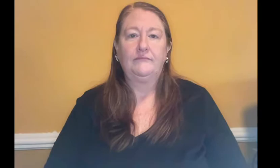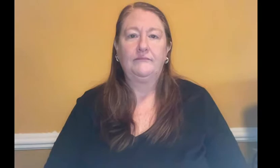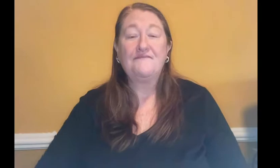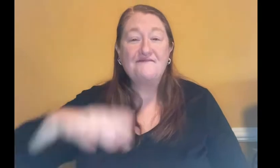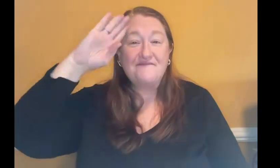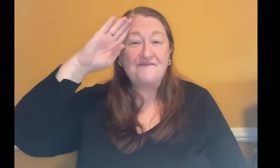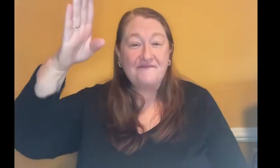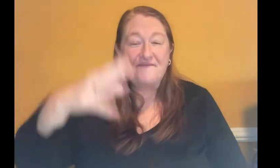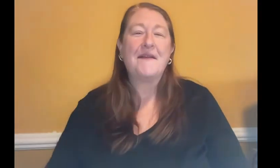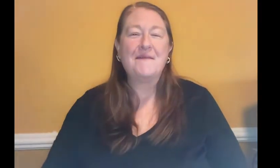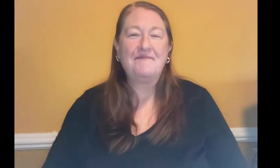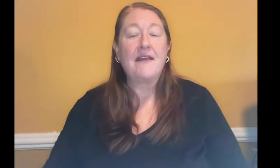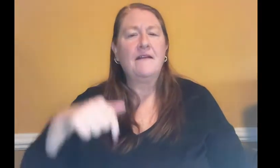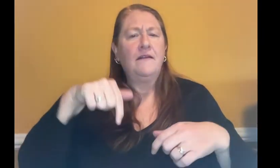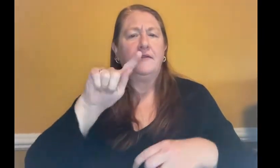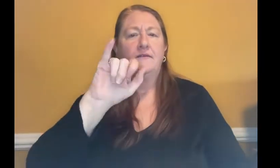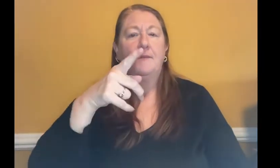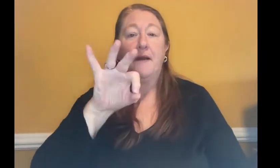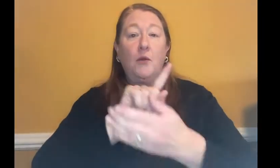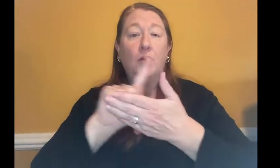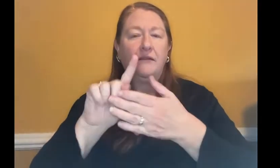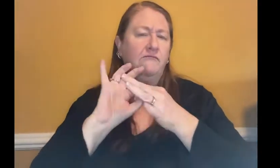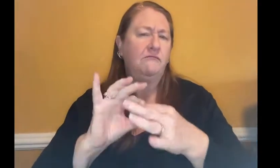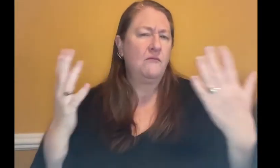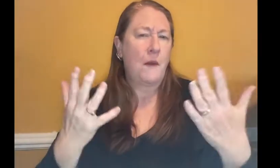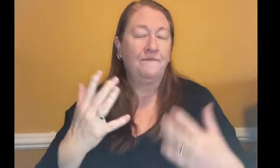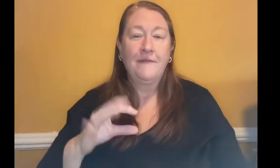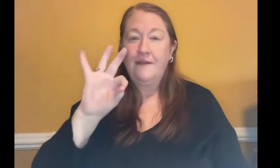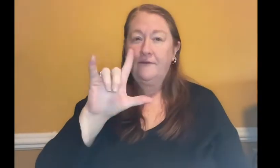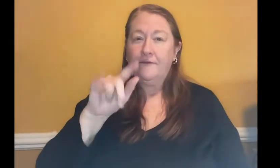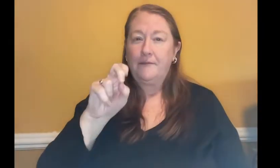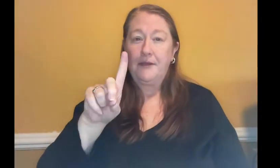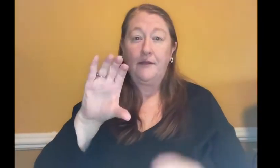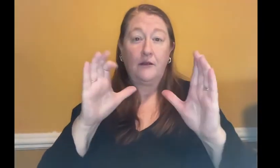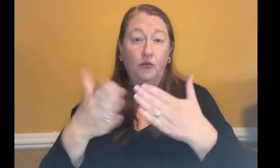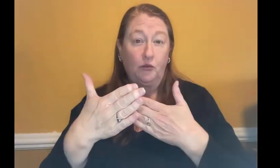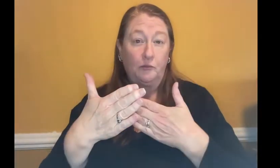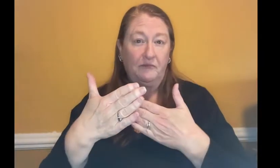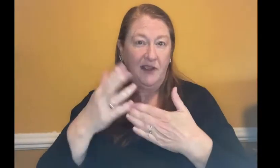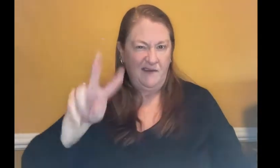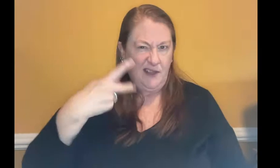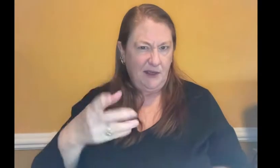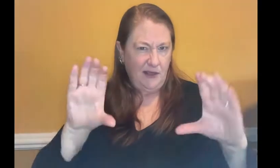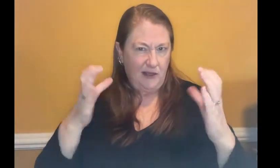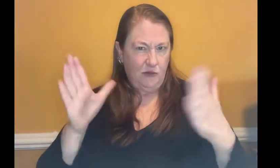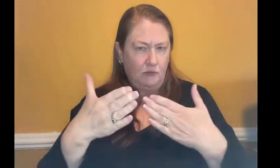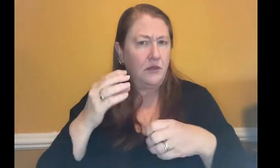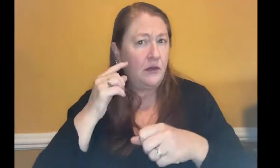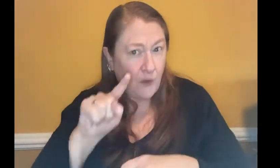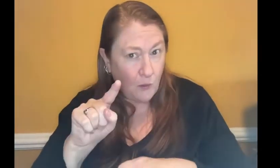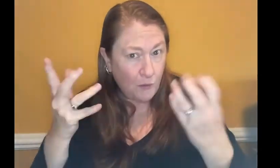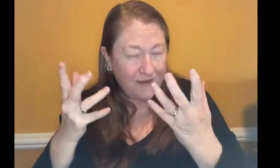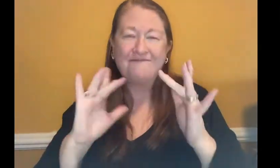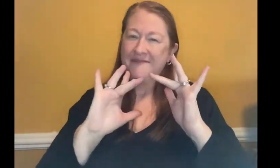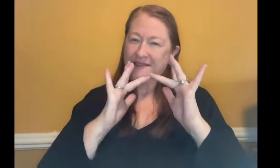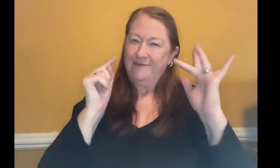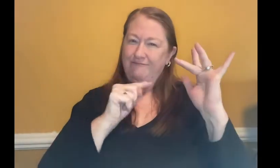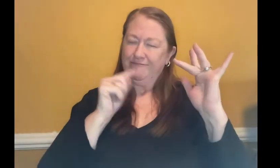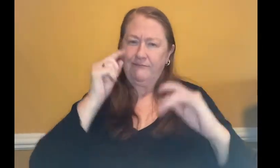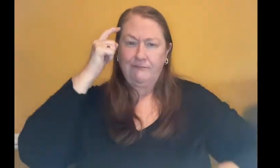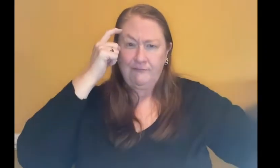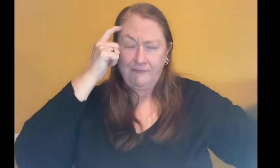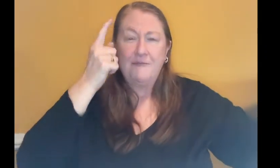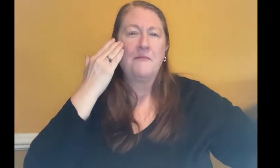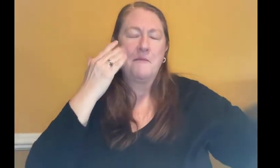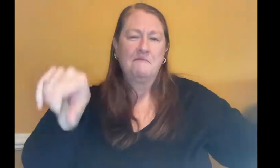Hello, this is the tip of the week focusing on Flipped Classroom for the Fully Online Class.